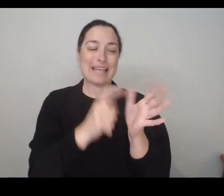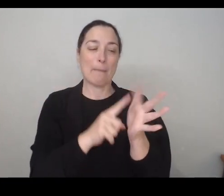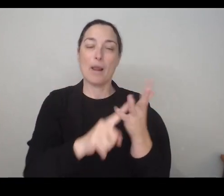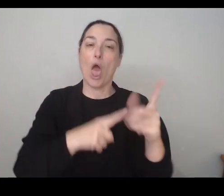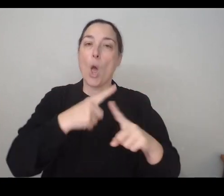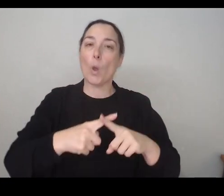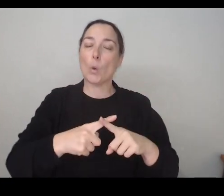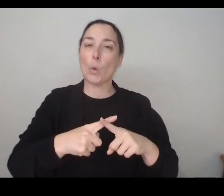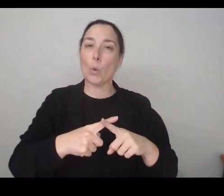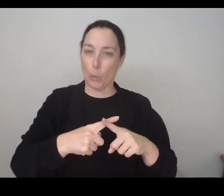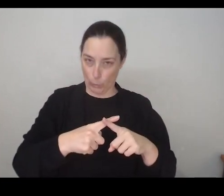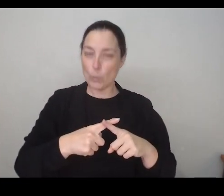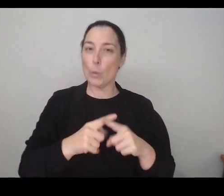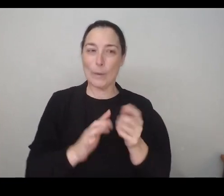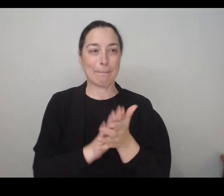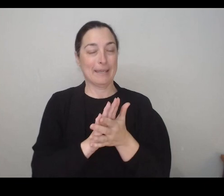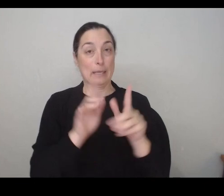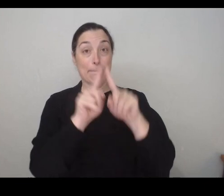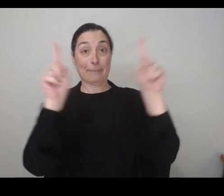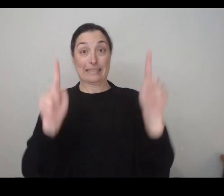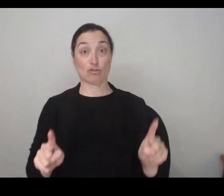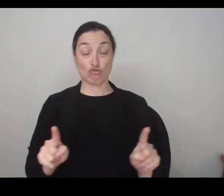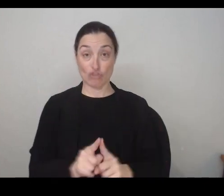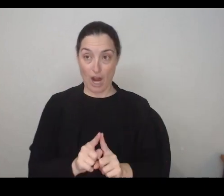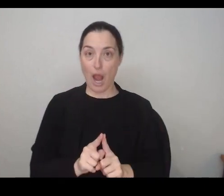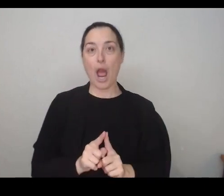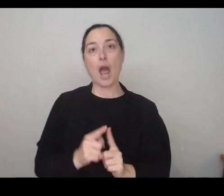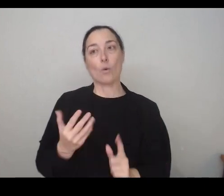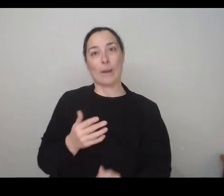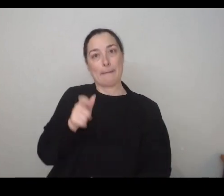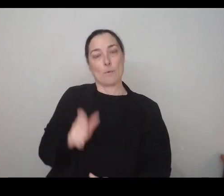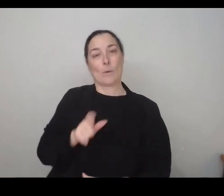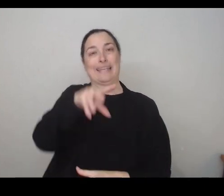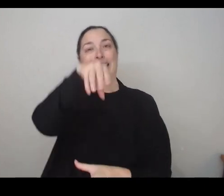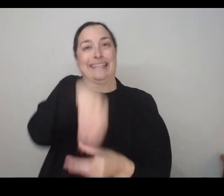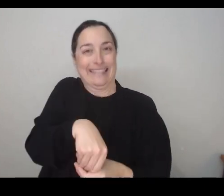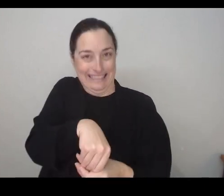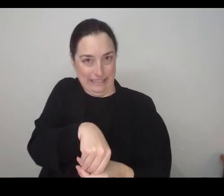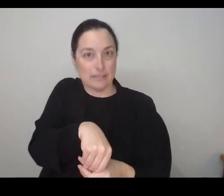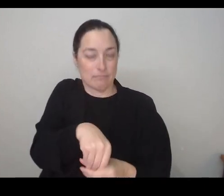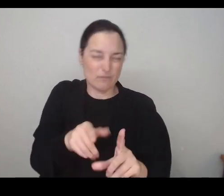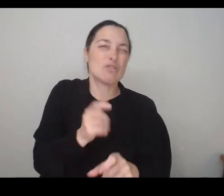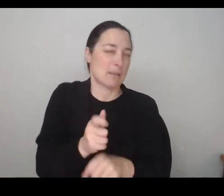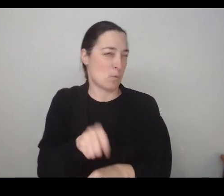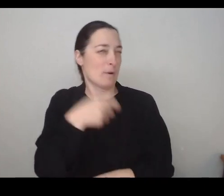where he plays a role, like for example, in this next paintings. Justin?